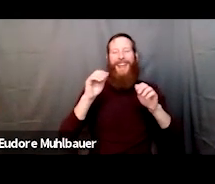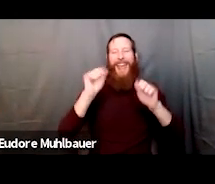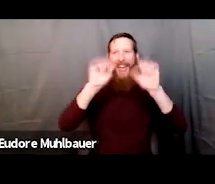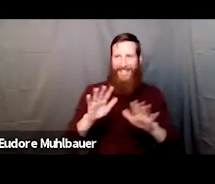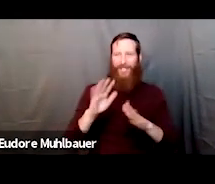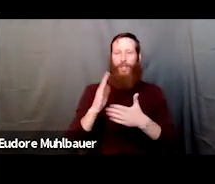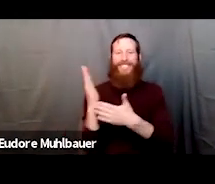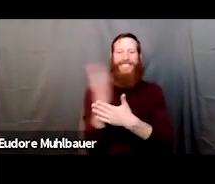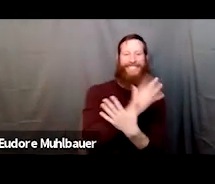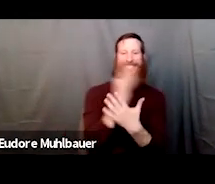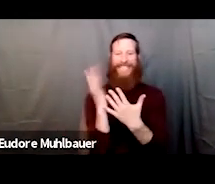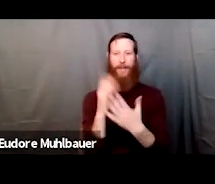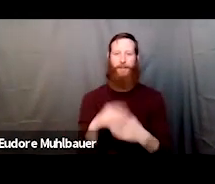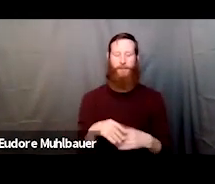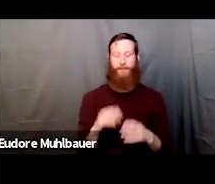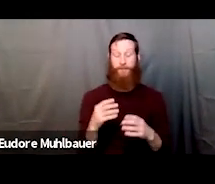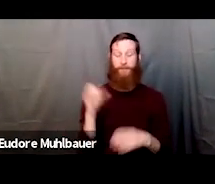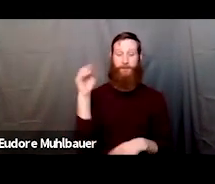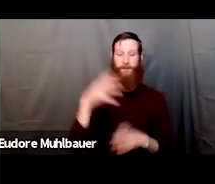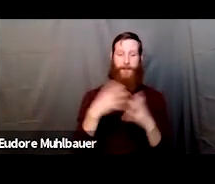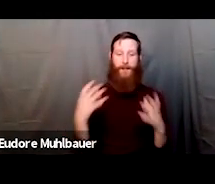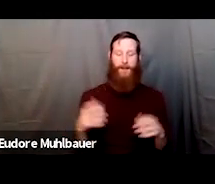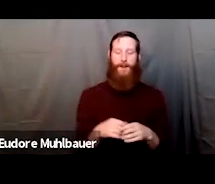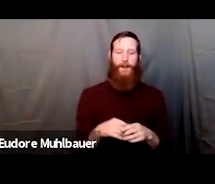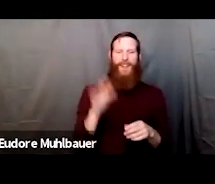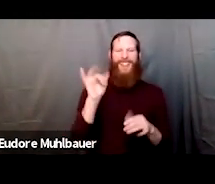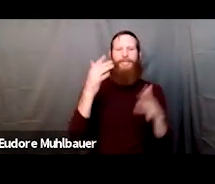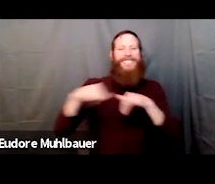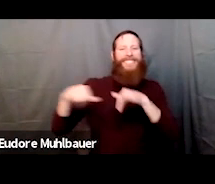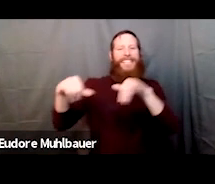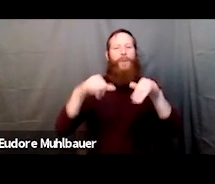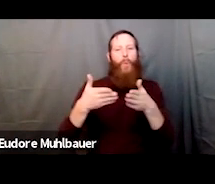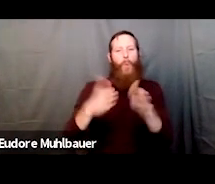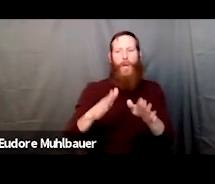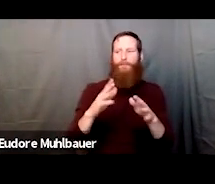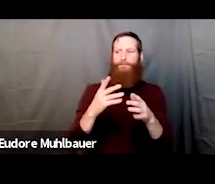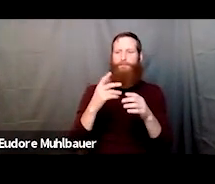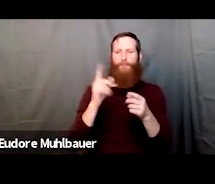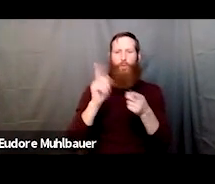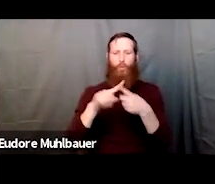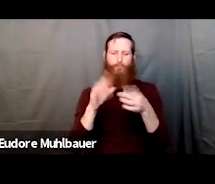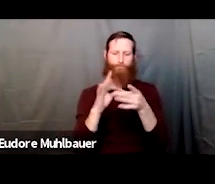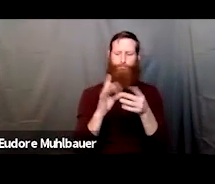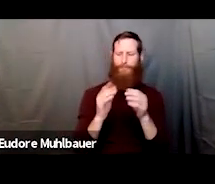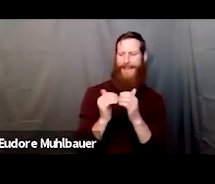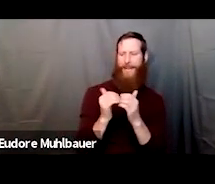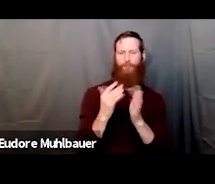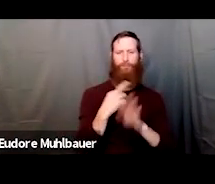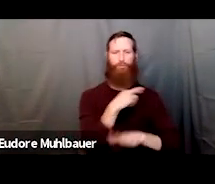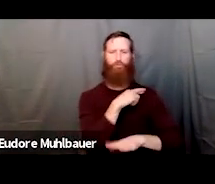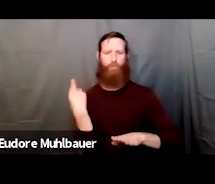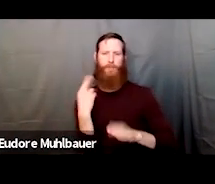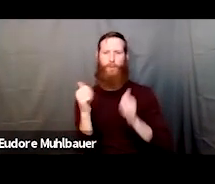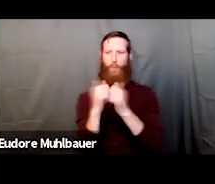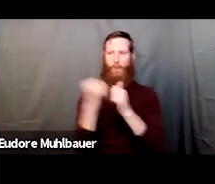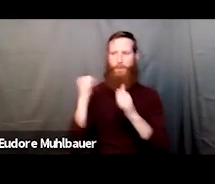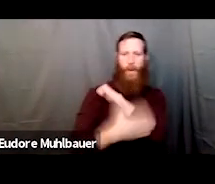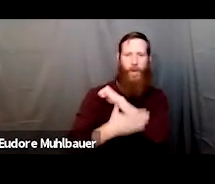This is a standardized way that we can talk about how risky we think it is in the backcountry on any given day